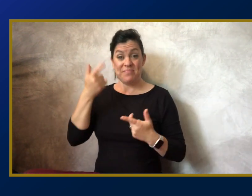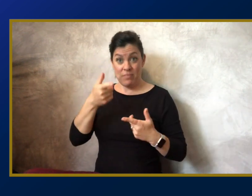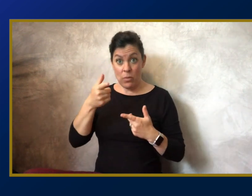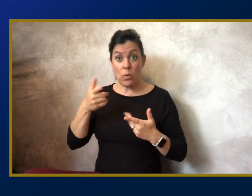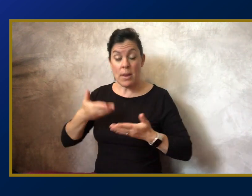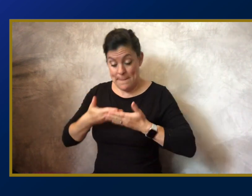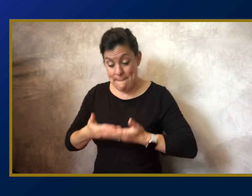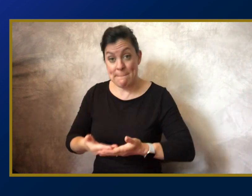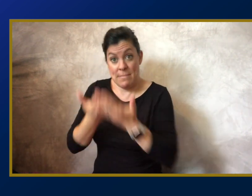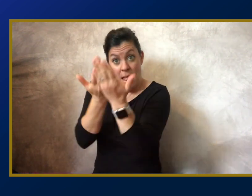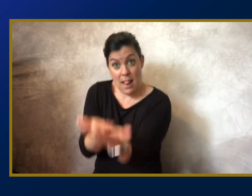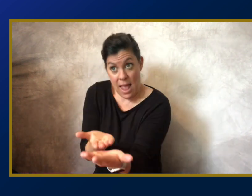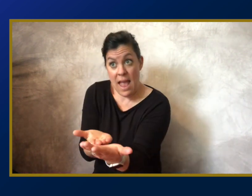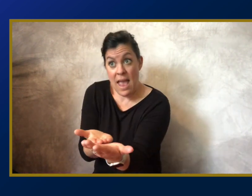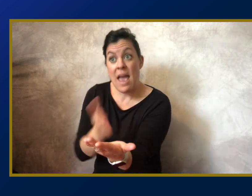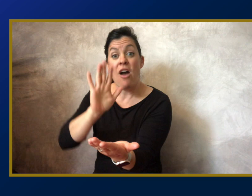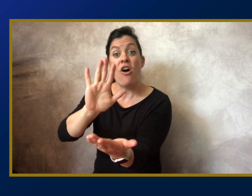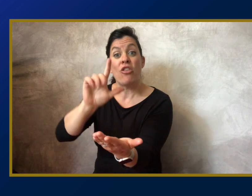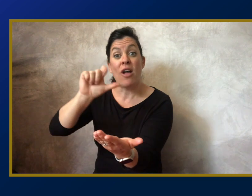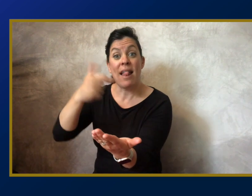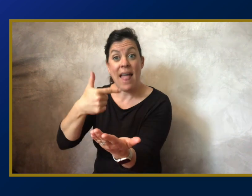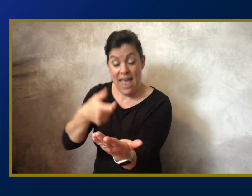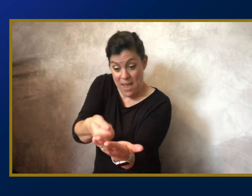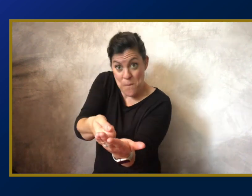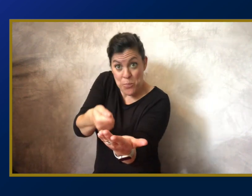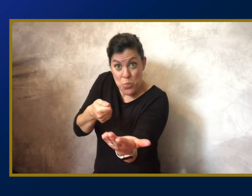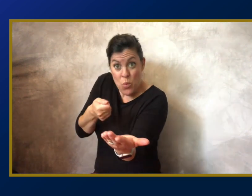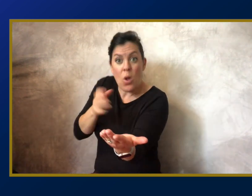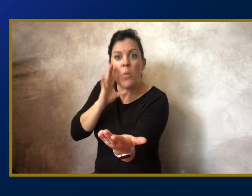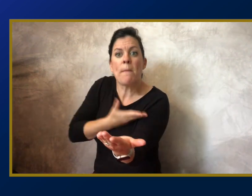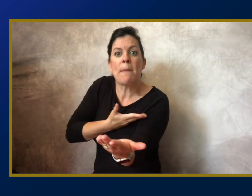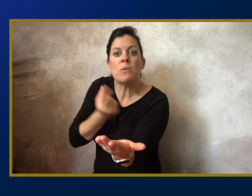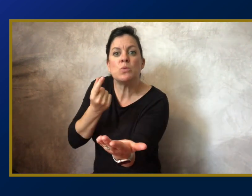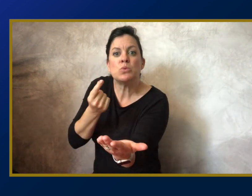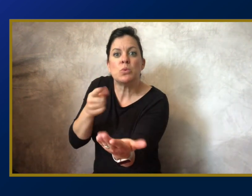legs. If you lay them on their back and you pull one leg, it basically snaps right back in. So,